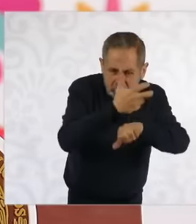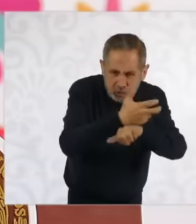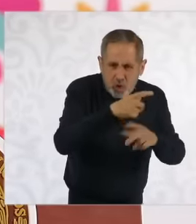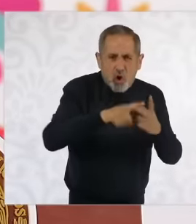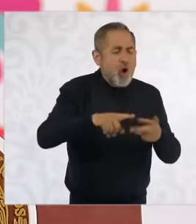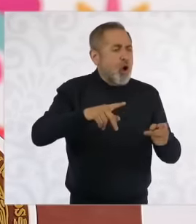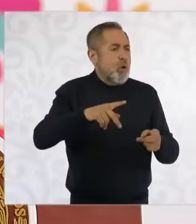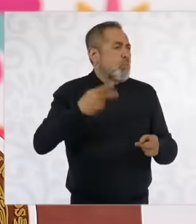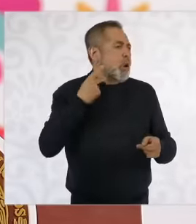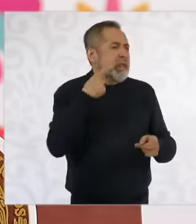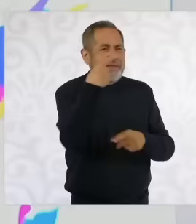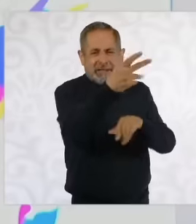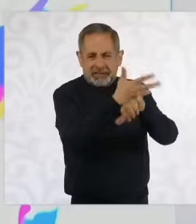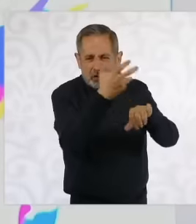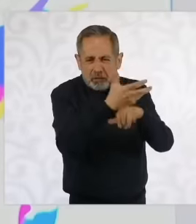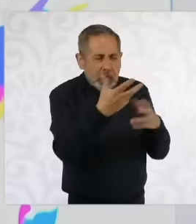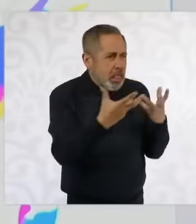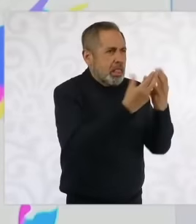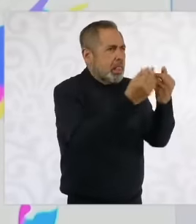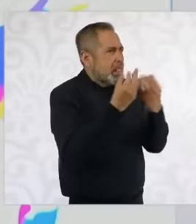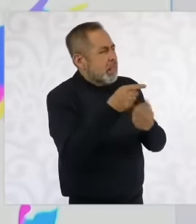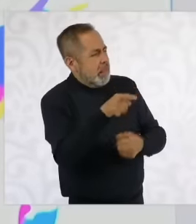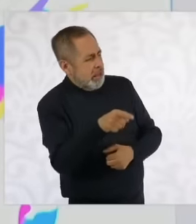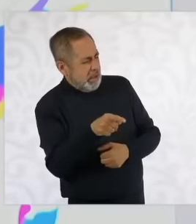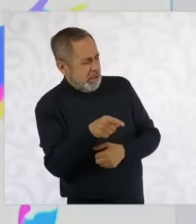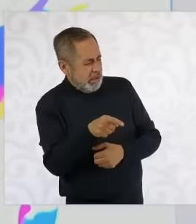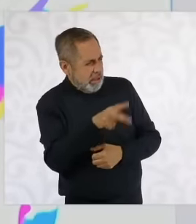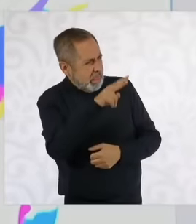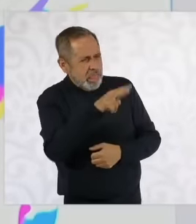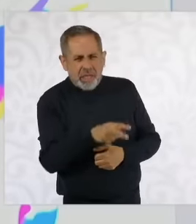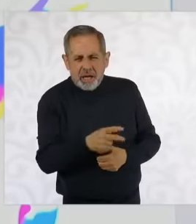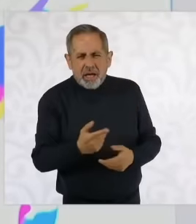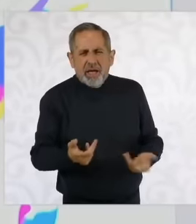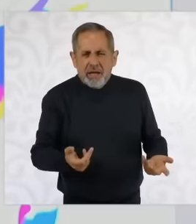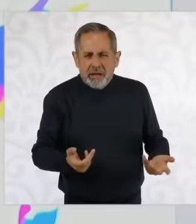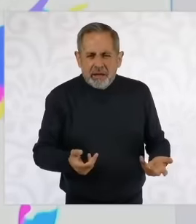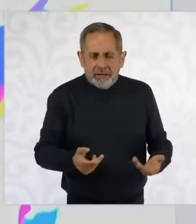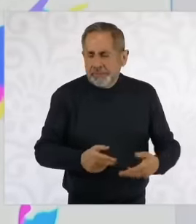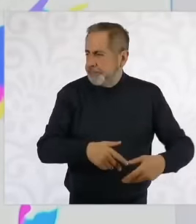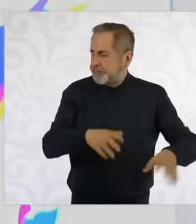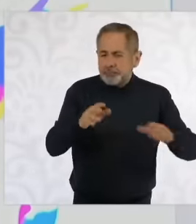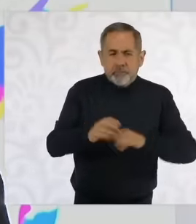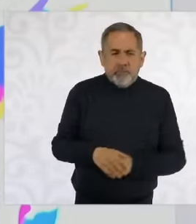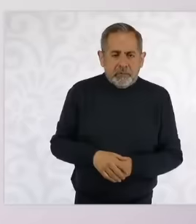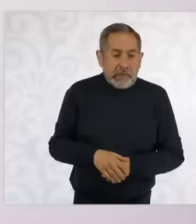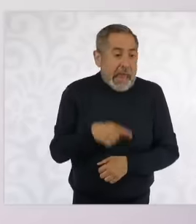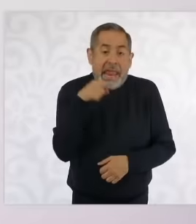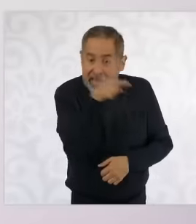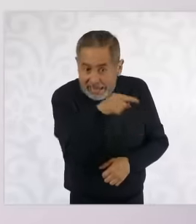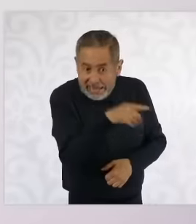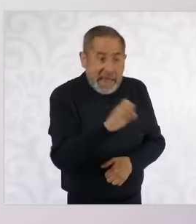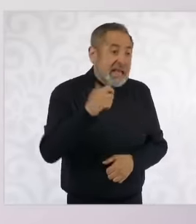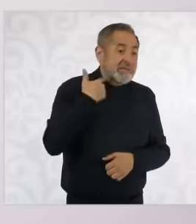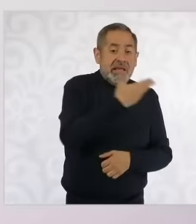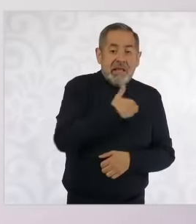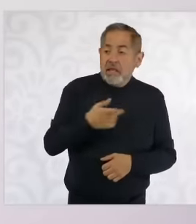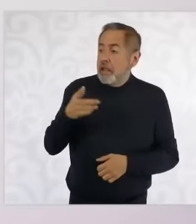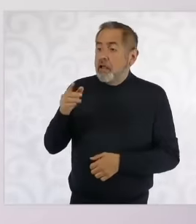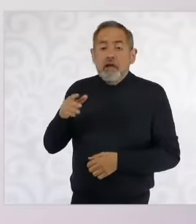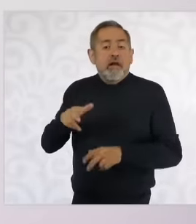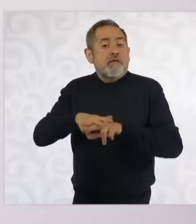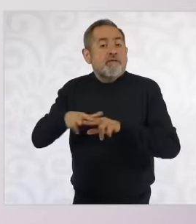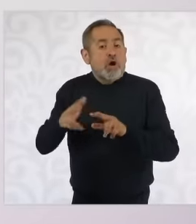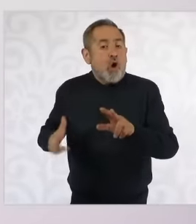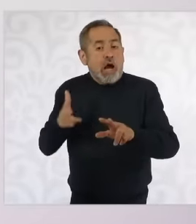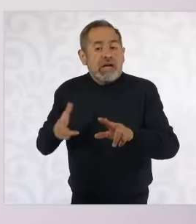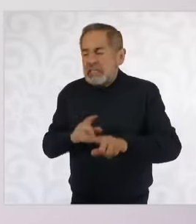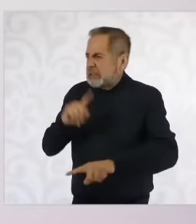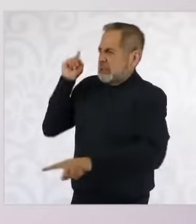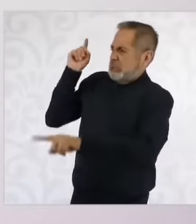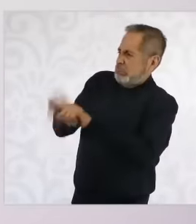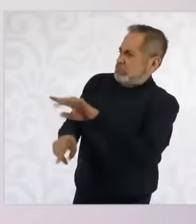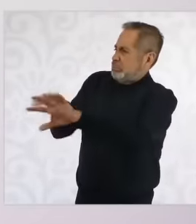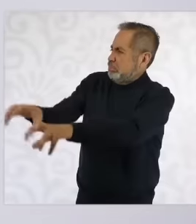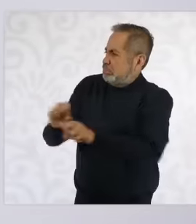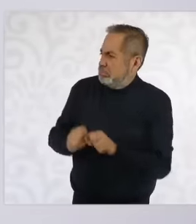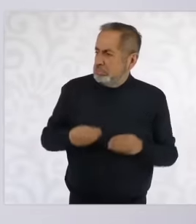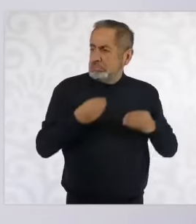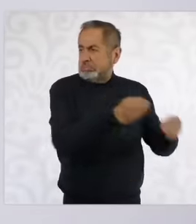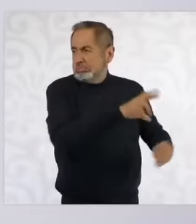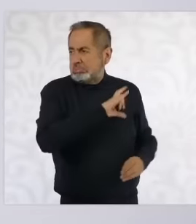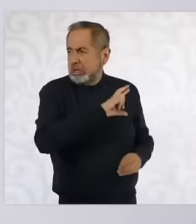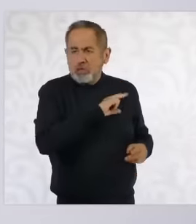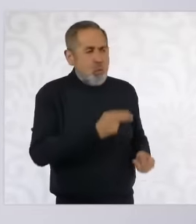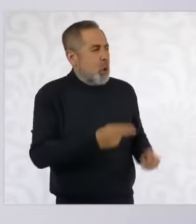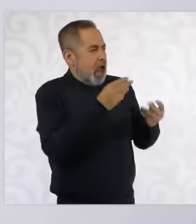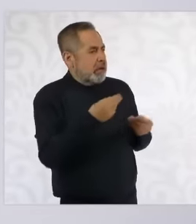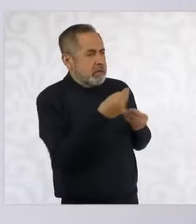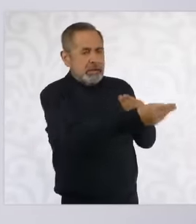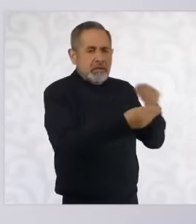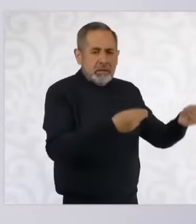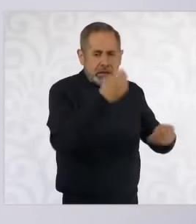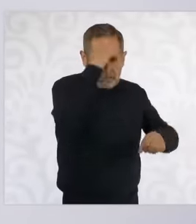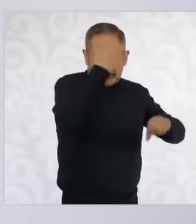Well, it privatized. the railroads to foreigners what López Mateos said